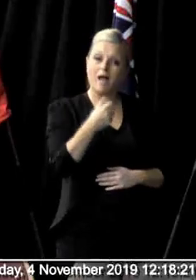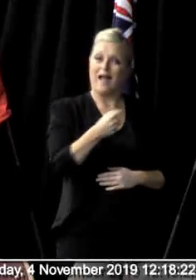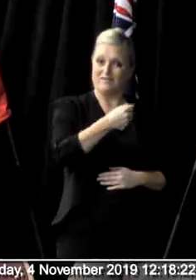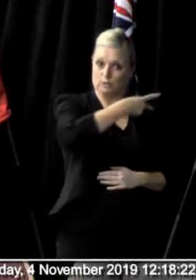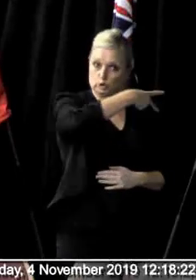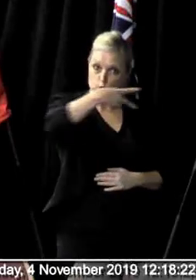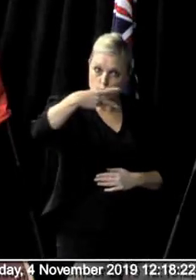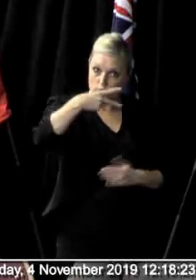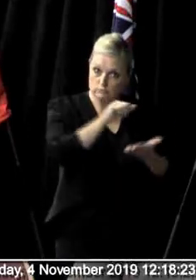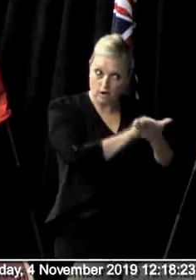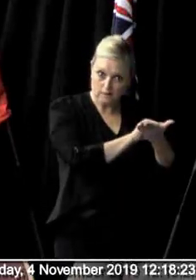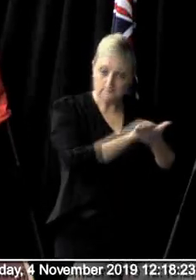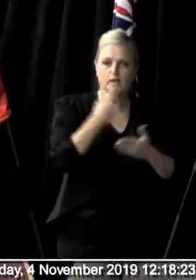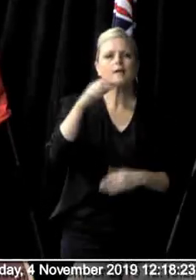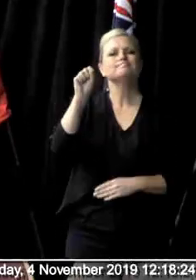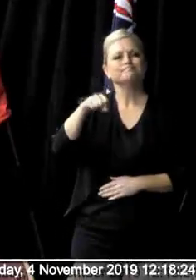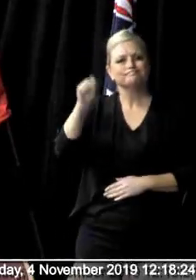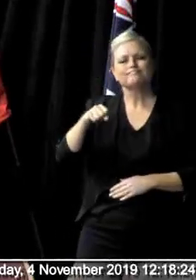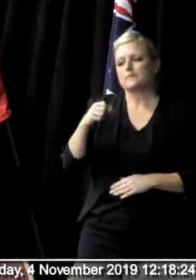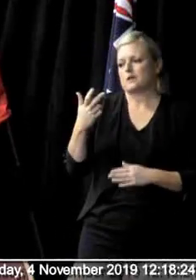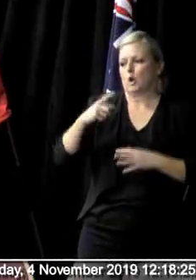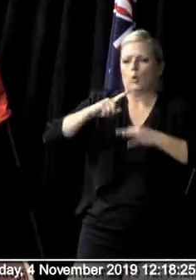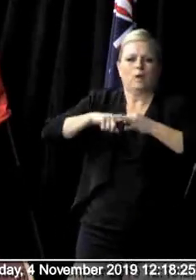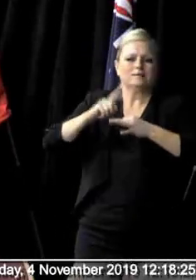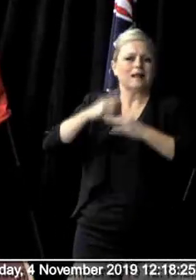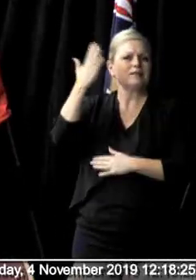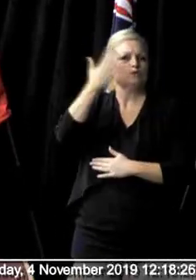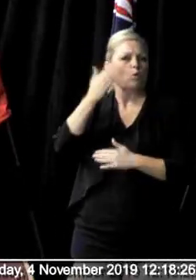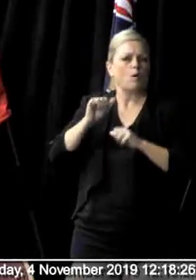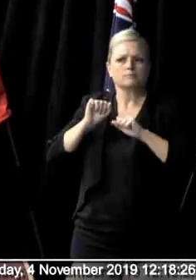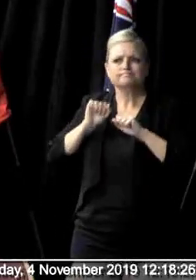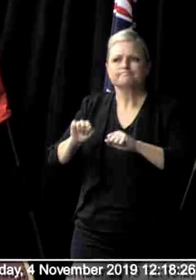So the old Queensland schools here have a – yes,